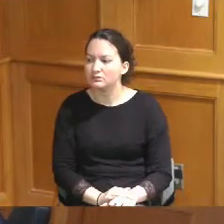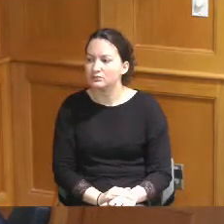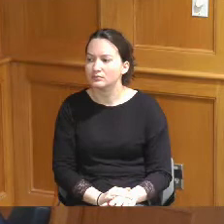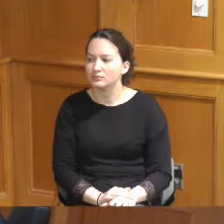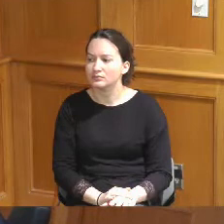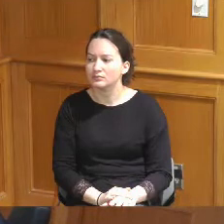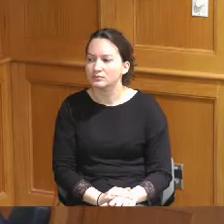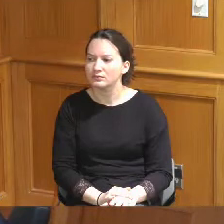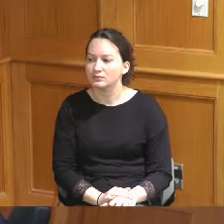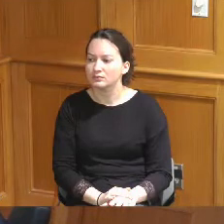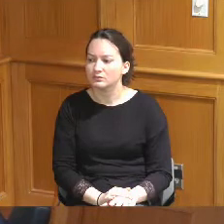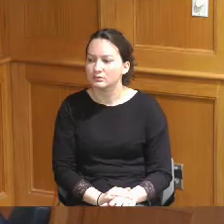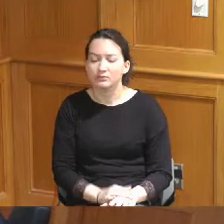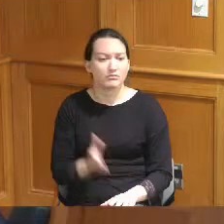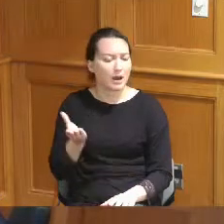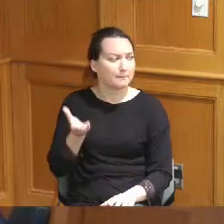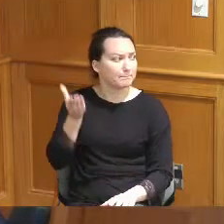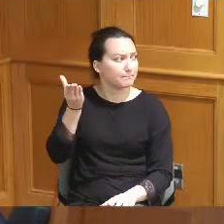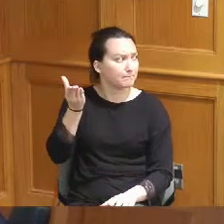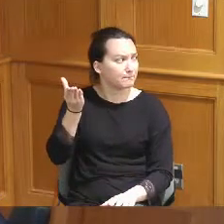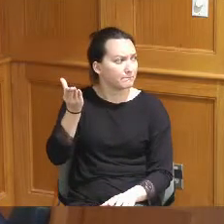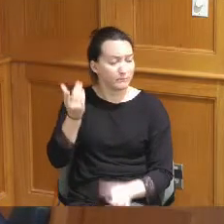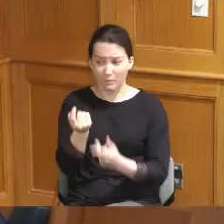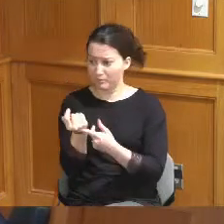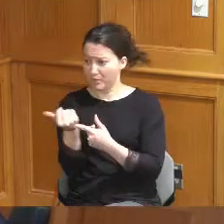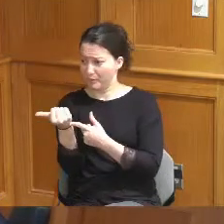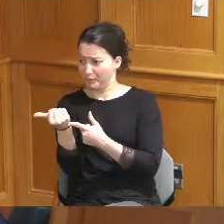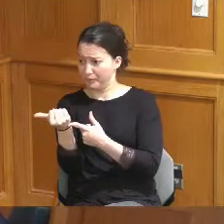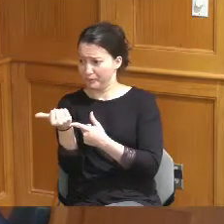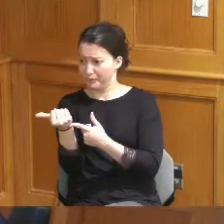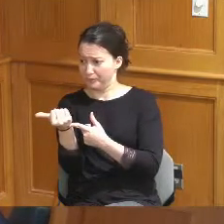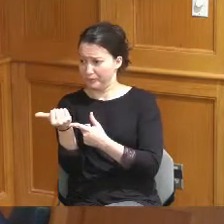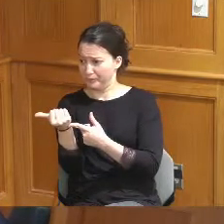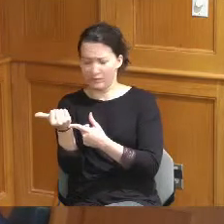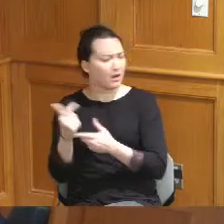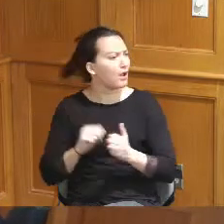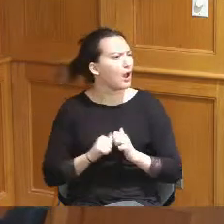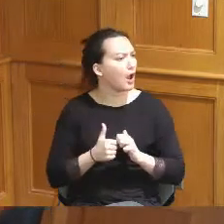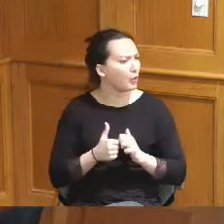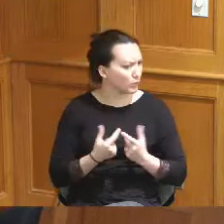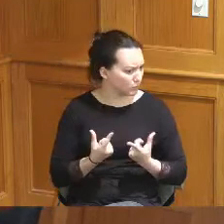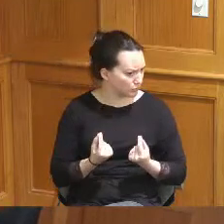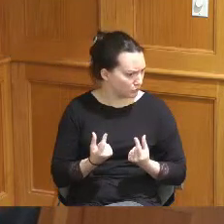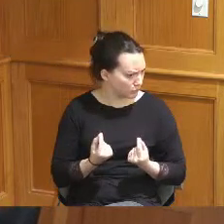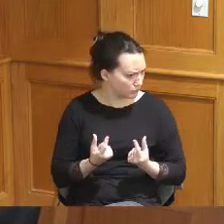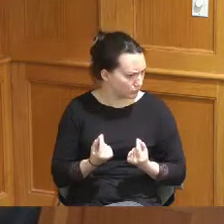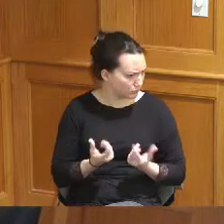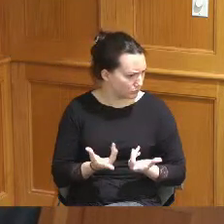like a motion to take it out or how do we do it across the computer Mr President